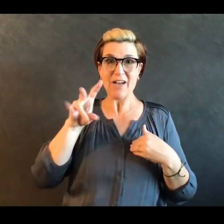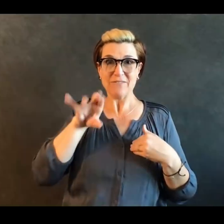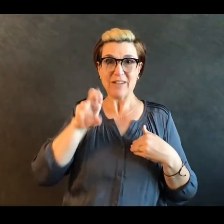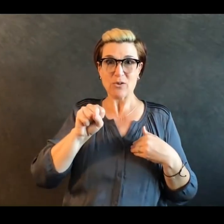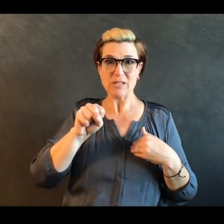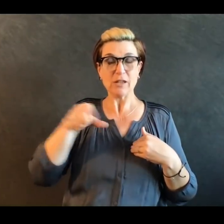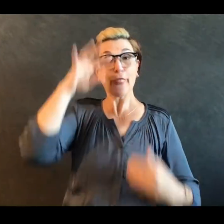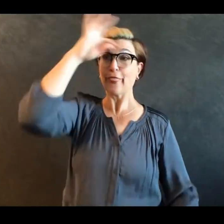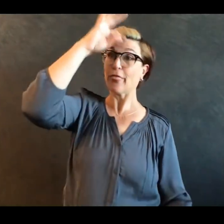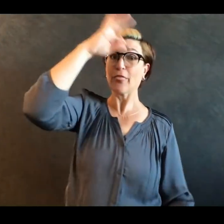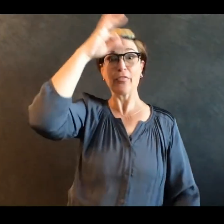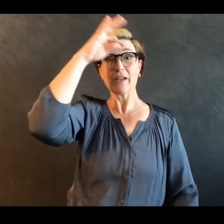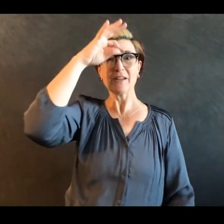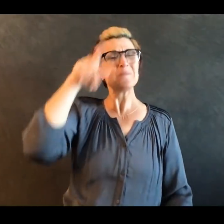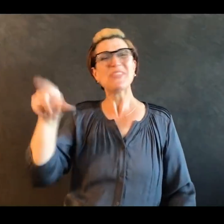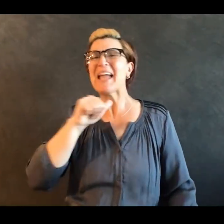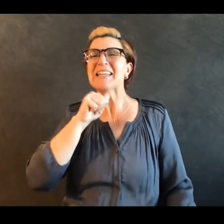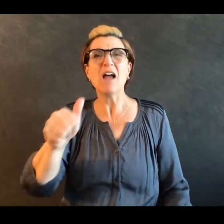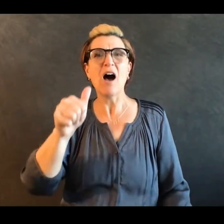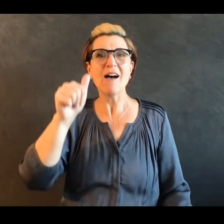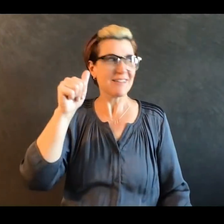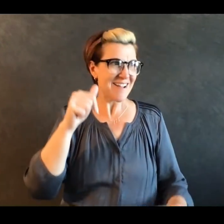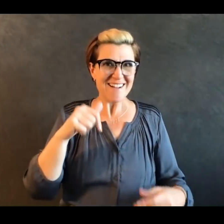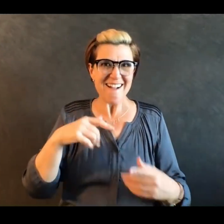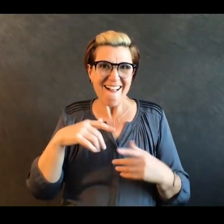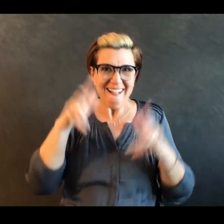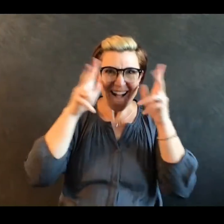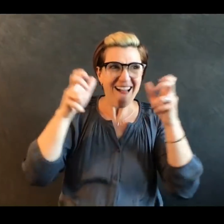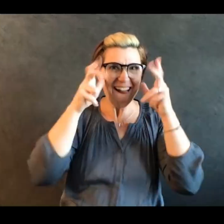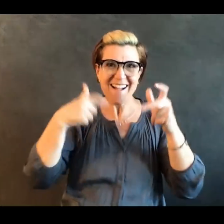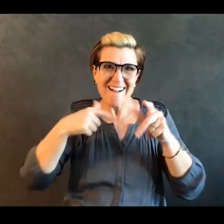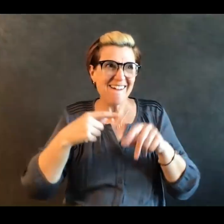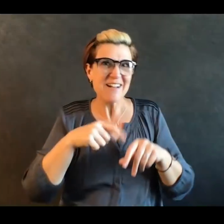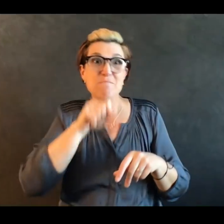we know if you are sick you will stay home but to all of you that are out